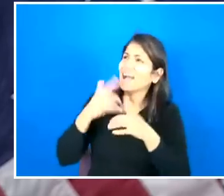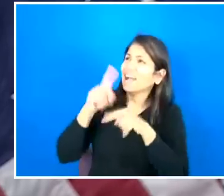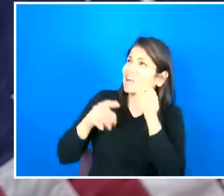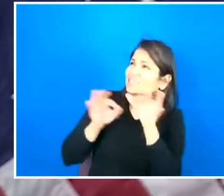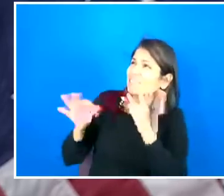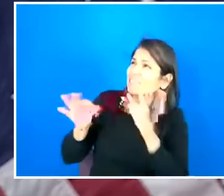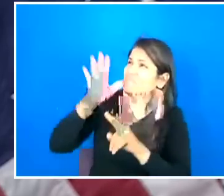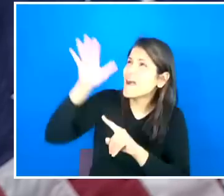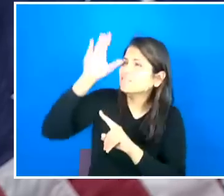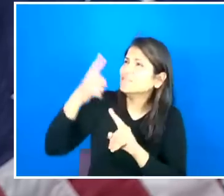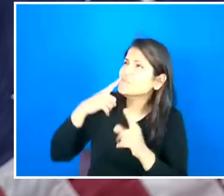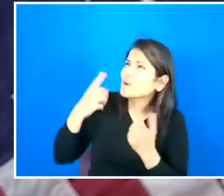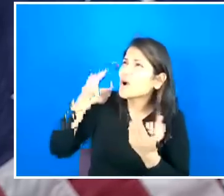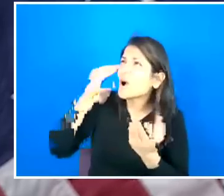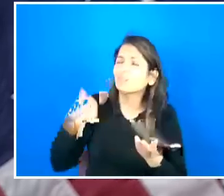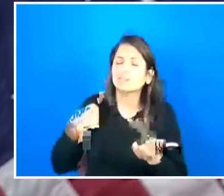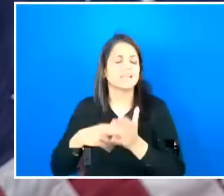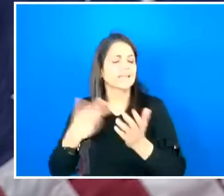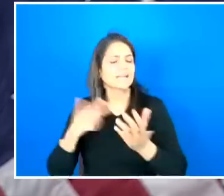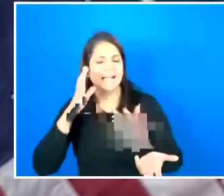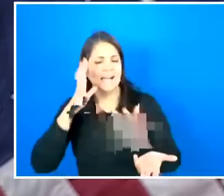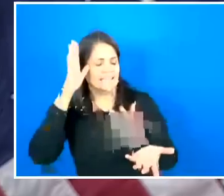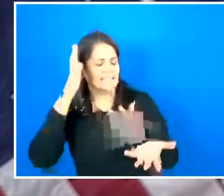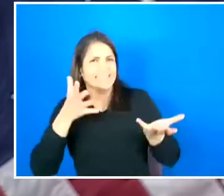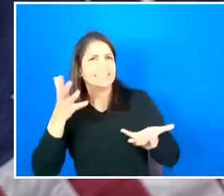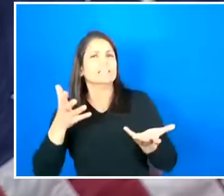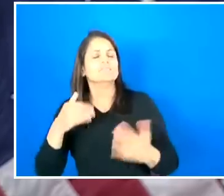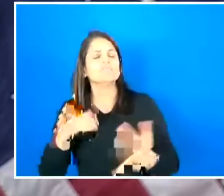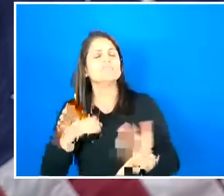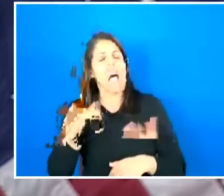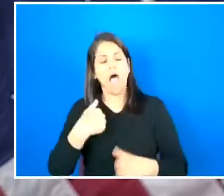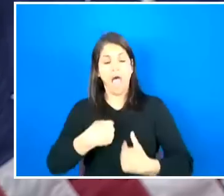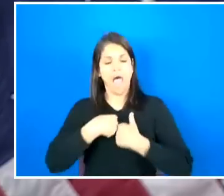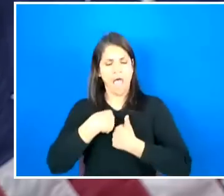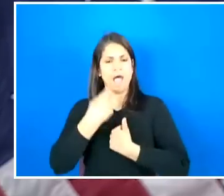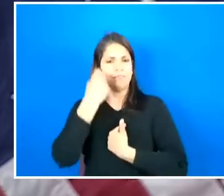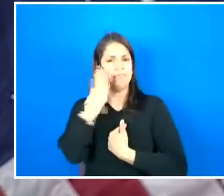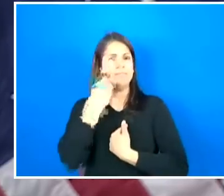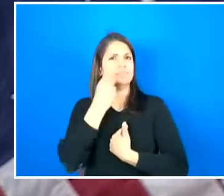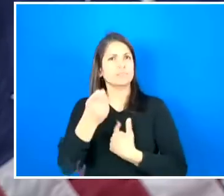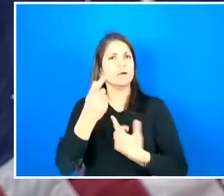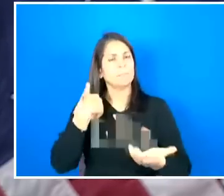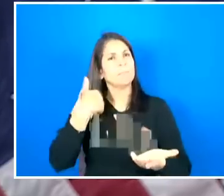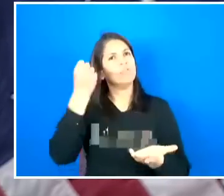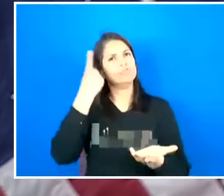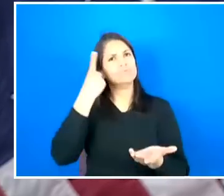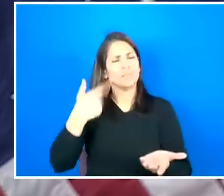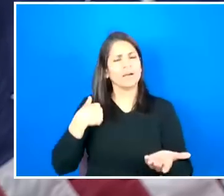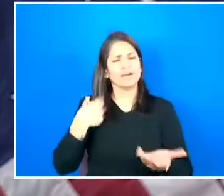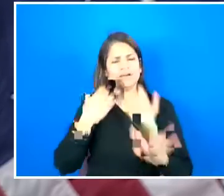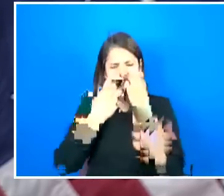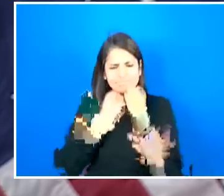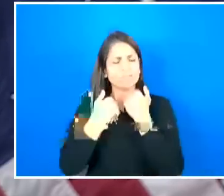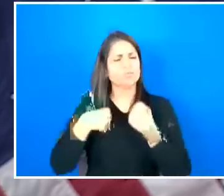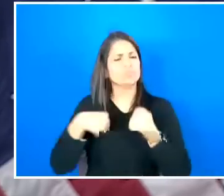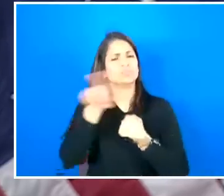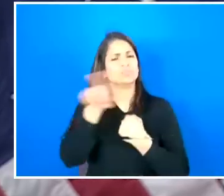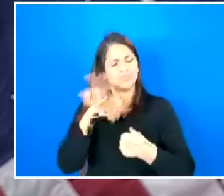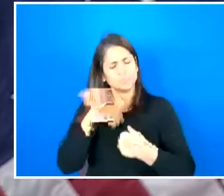WITH ALL OUR MIGHT TO APPRECIATE EVERYTHING YOU'RE GRAPPLING WIHT AND WE WILL BE